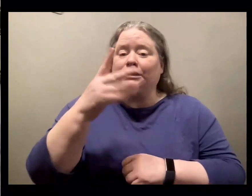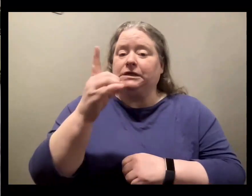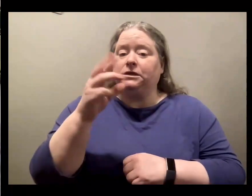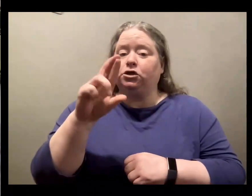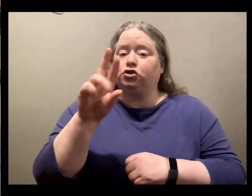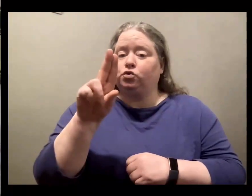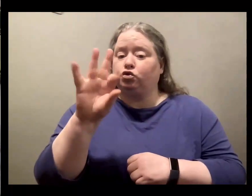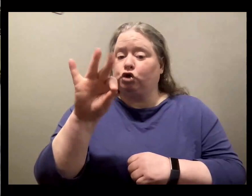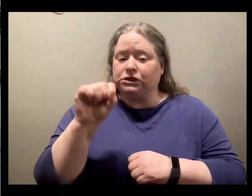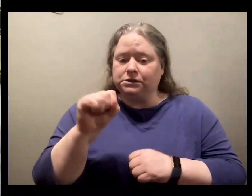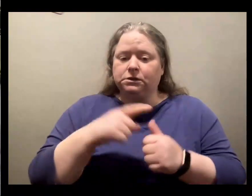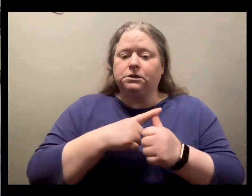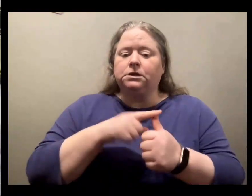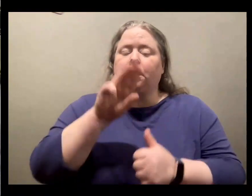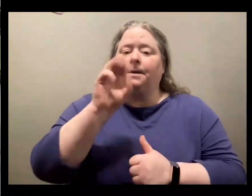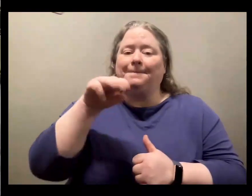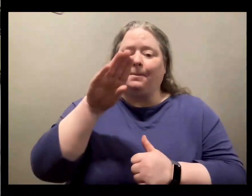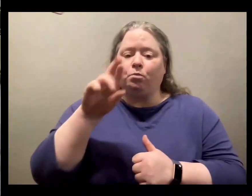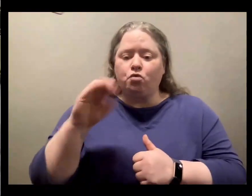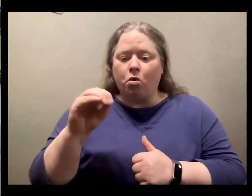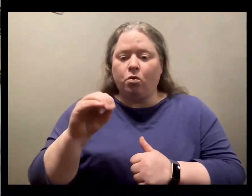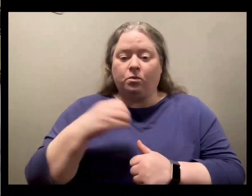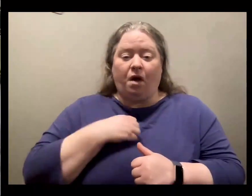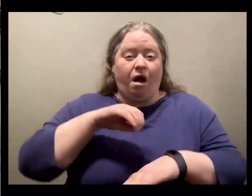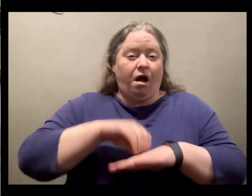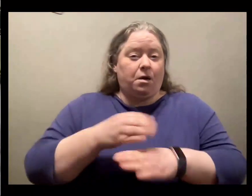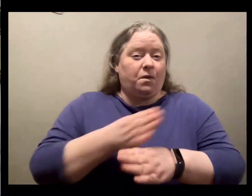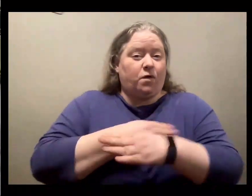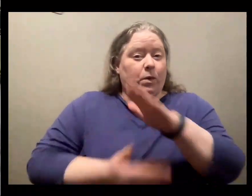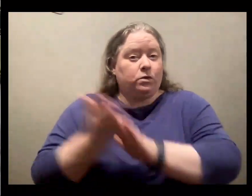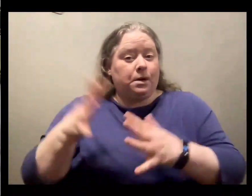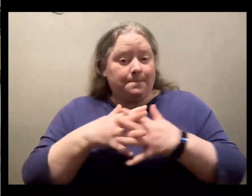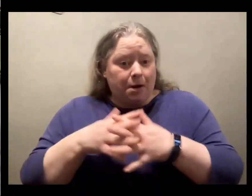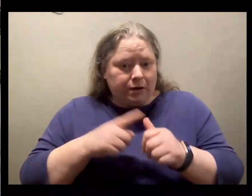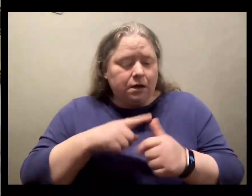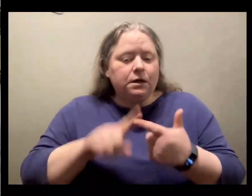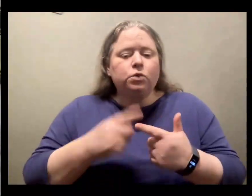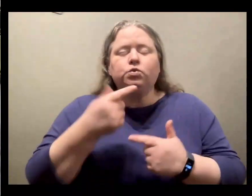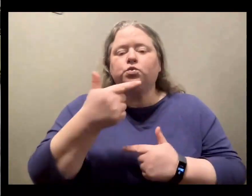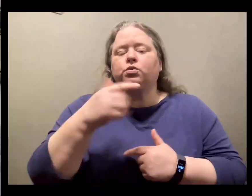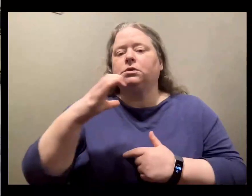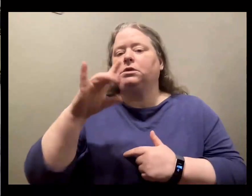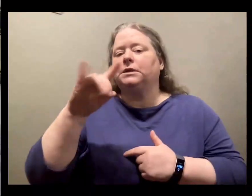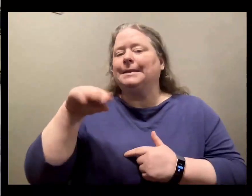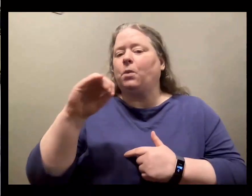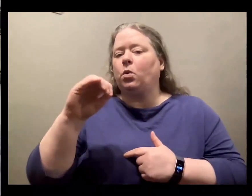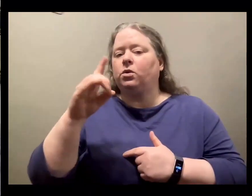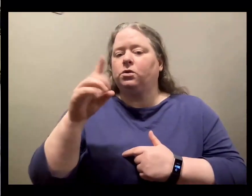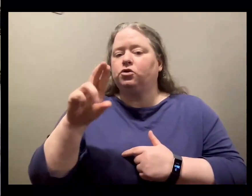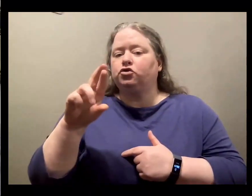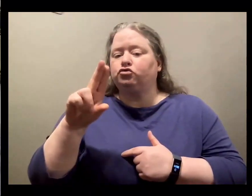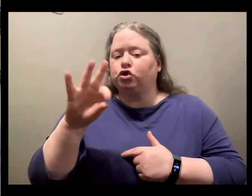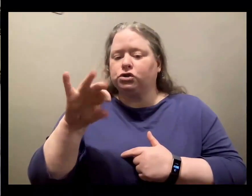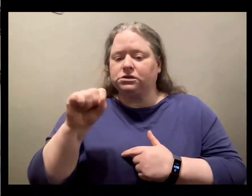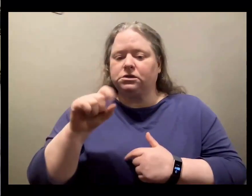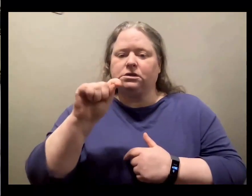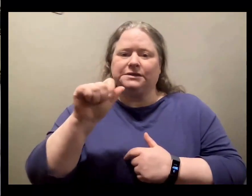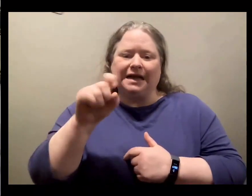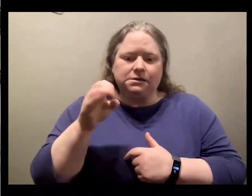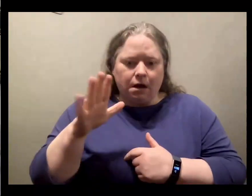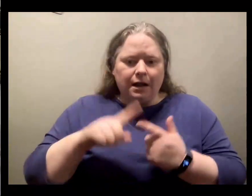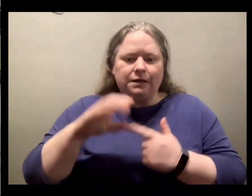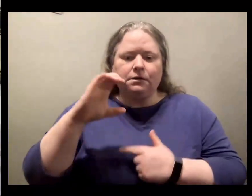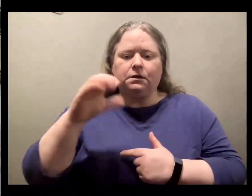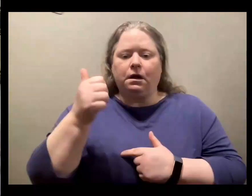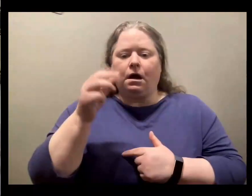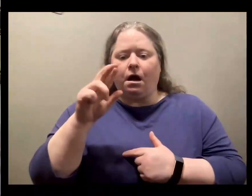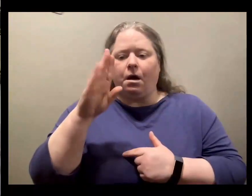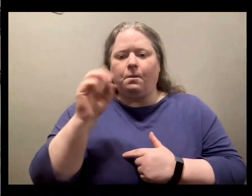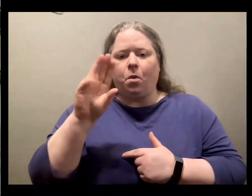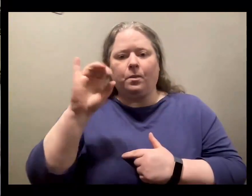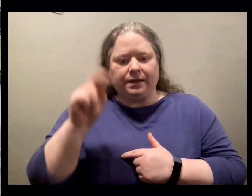I had three drugs: Pembro (which I was on before I went to the States), and two chemo drugs - Taxol and Carboplatin.